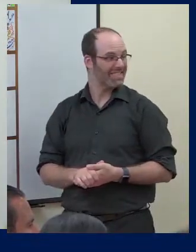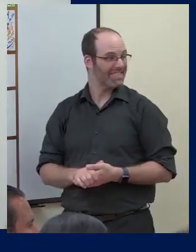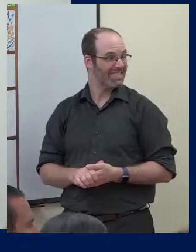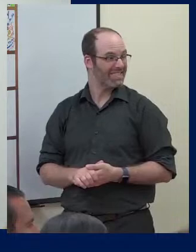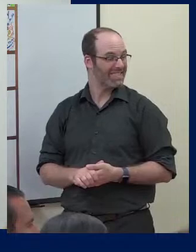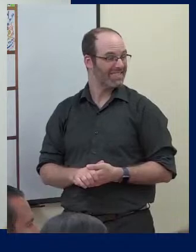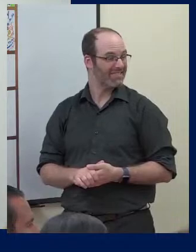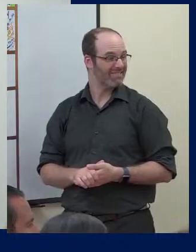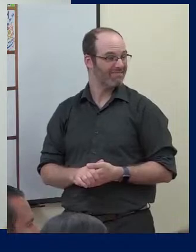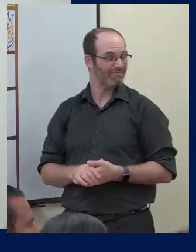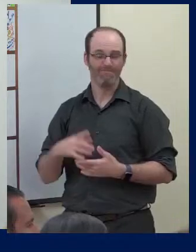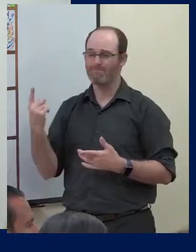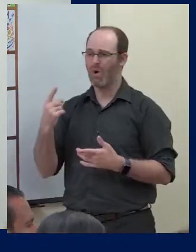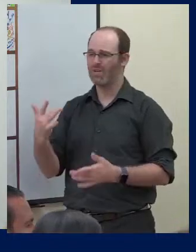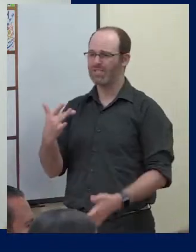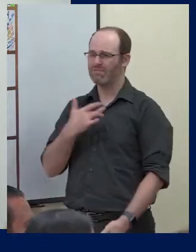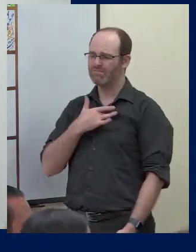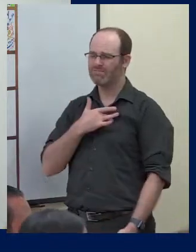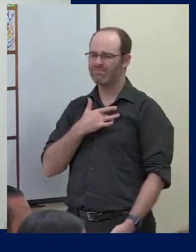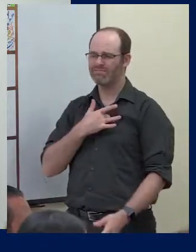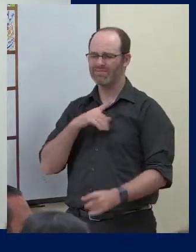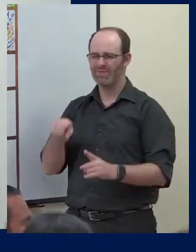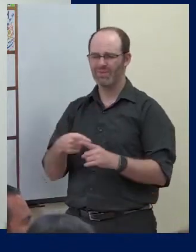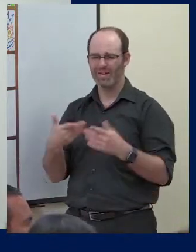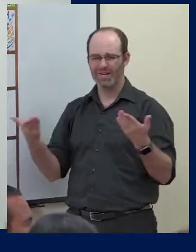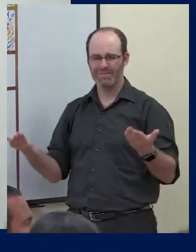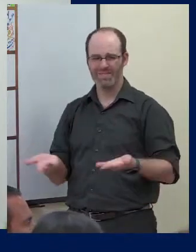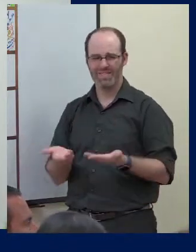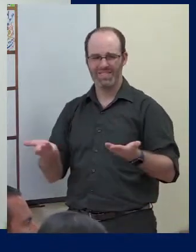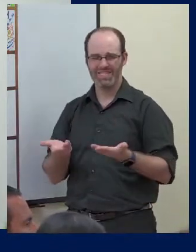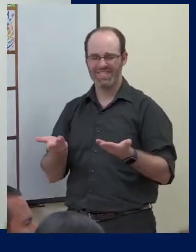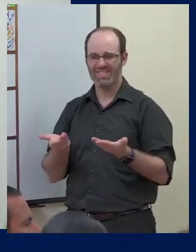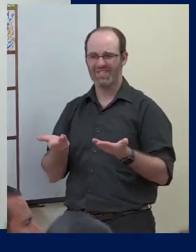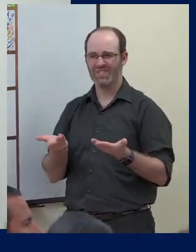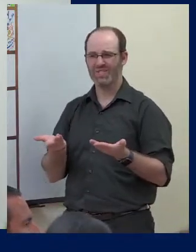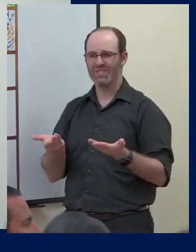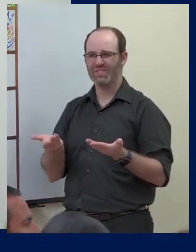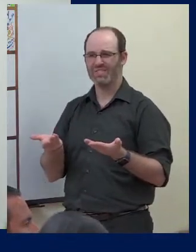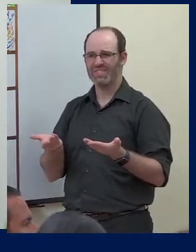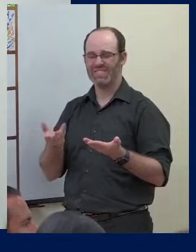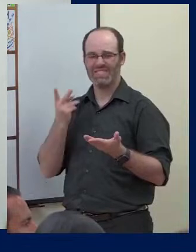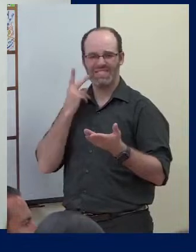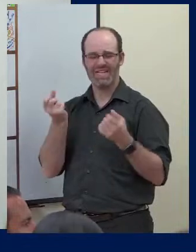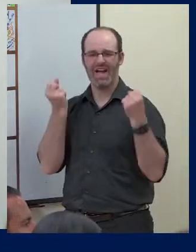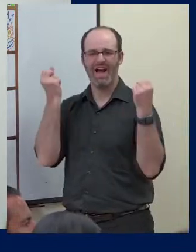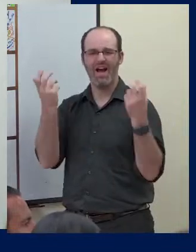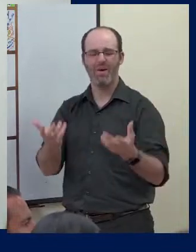It always strikes me when I am in these settings how much bravery and self possession it takes